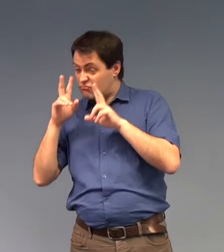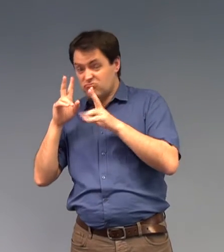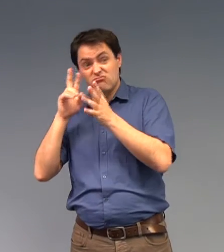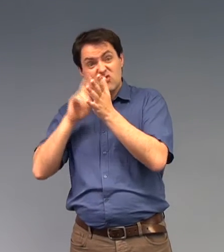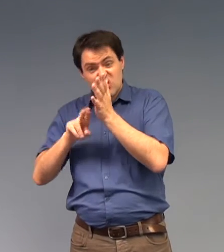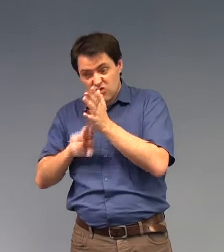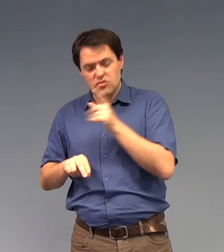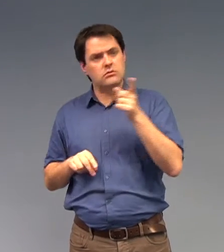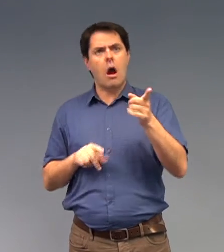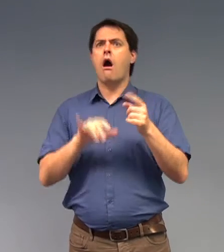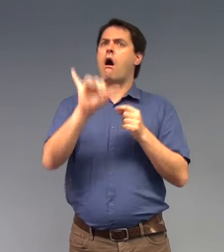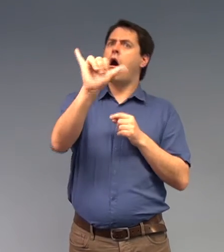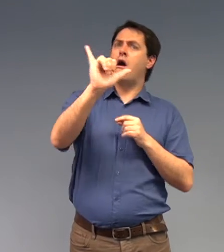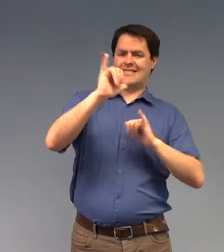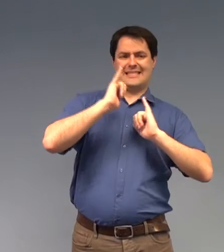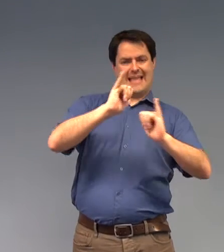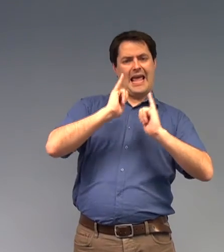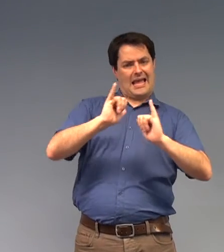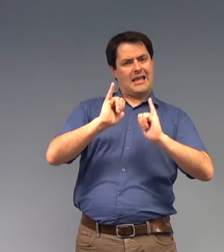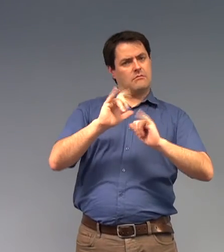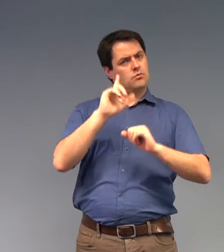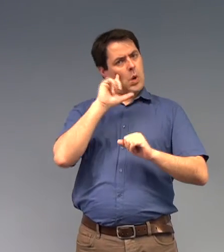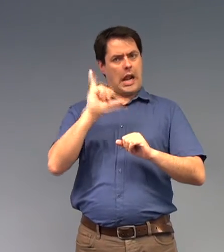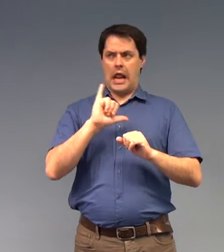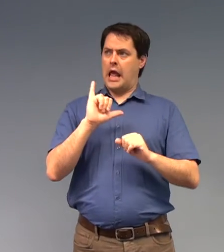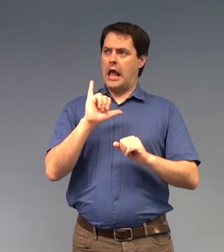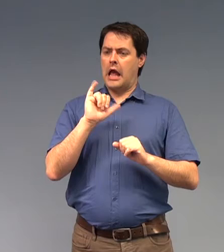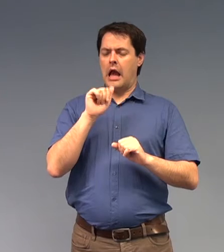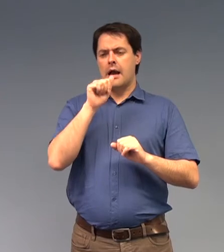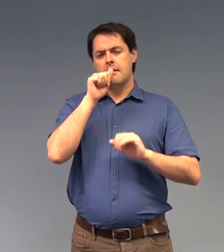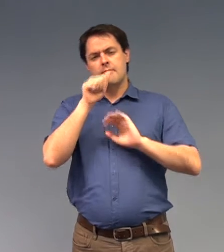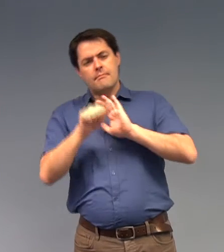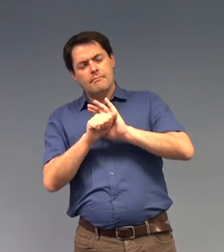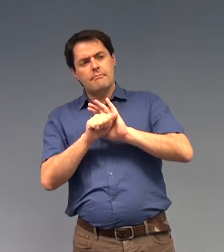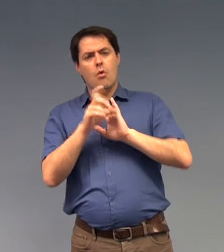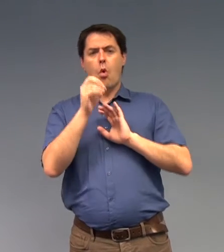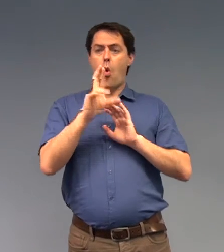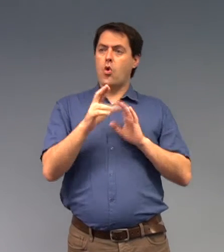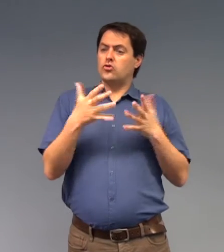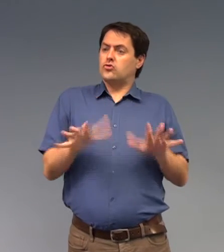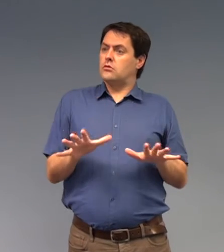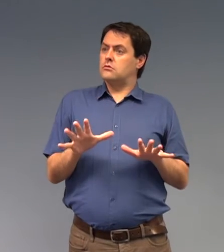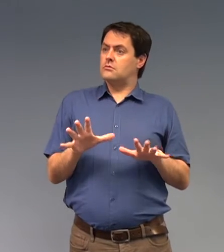Whenever we've gone to present our research in other countries -